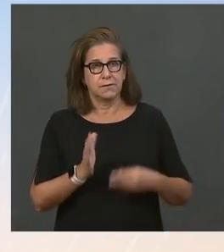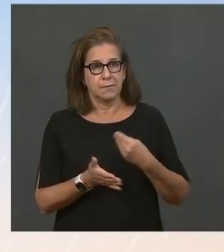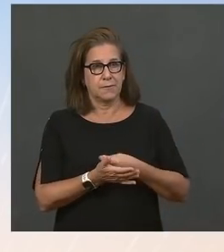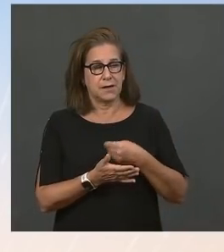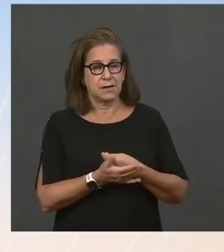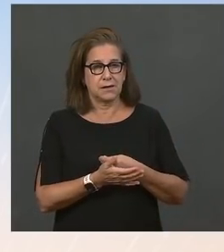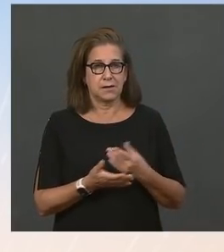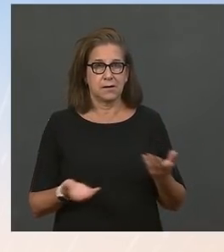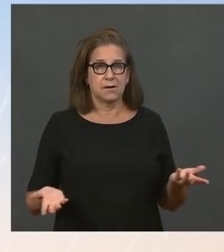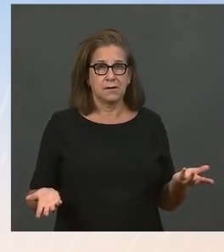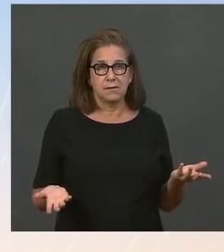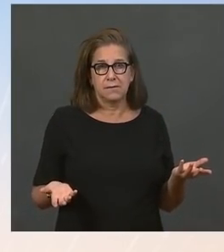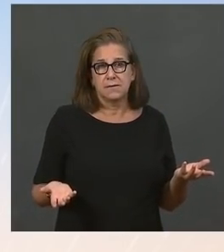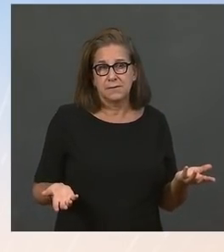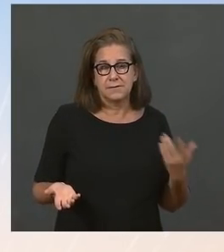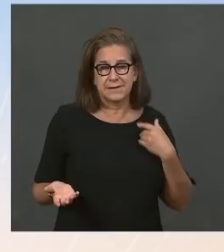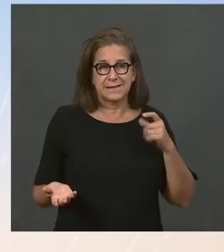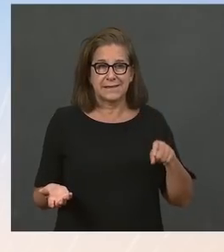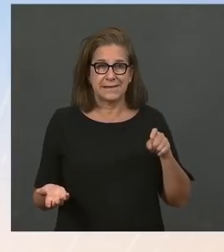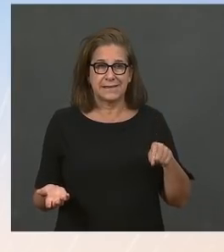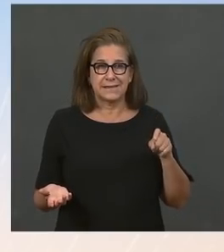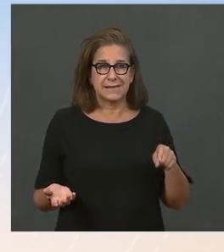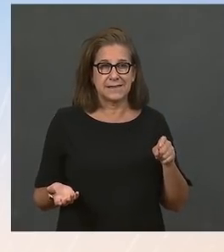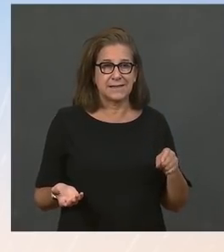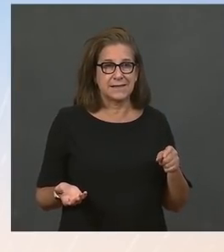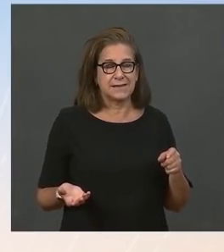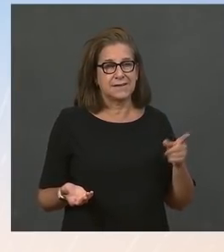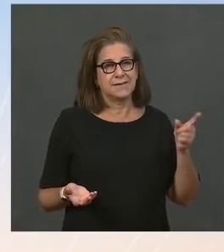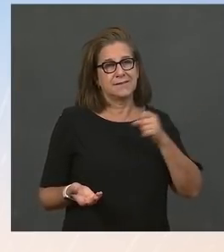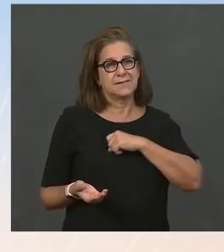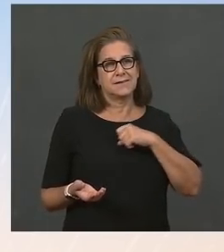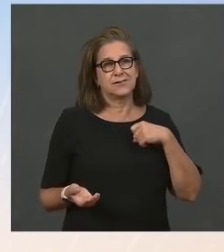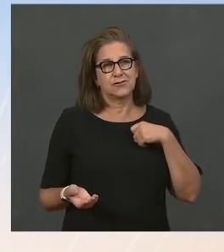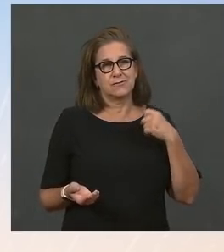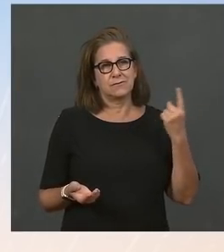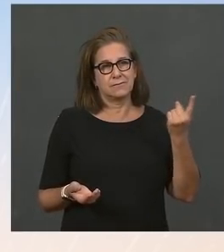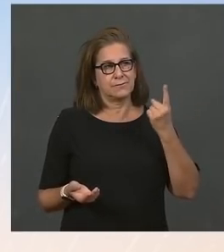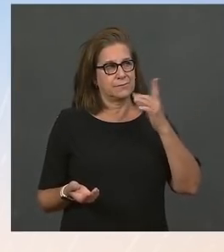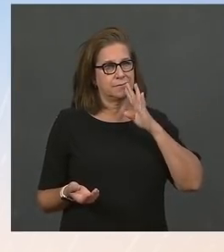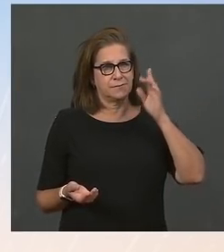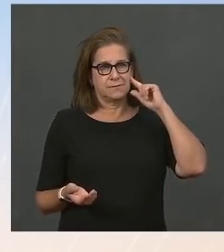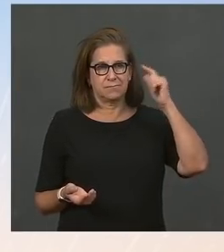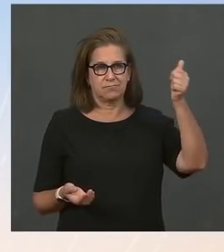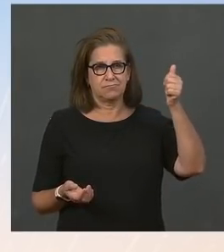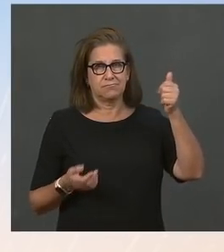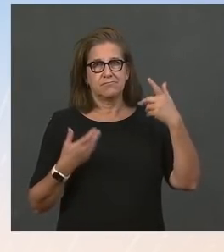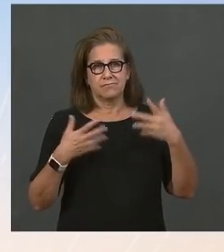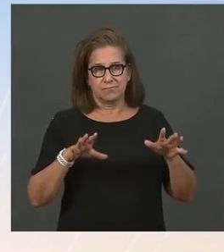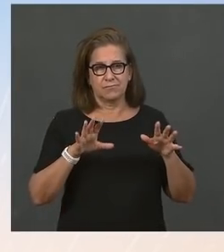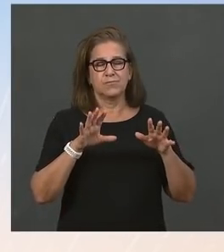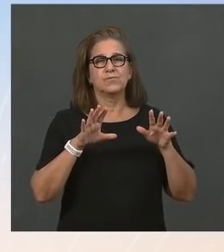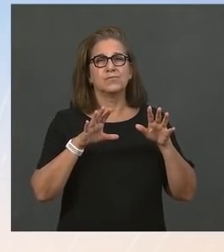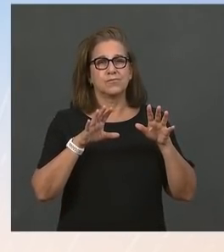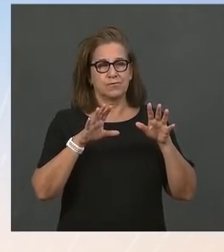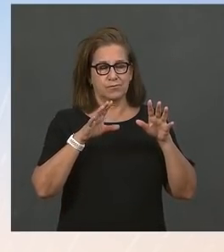as I always convey from here, but she has been supportive of another -- a number of these options, as have others. And those are all options that can help ensure